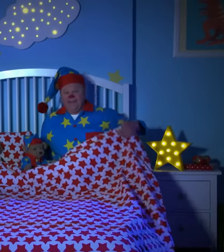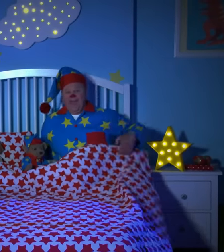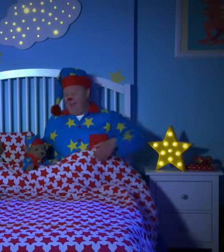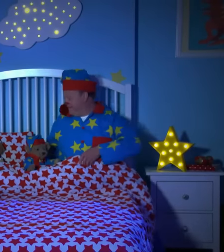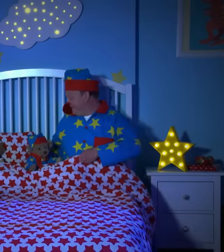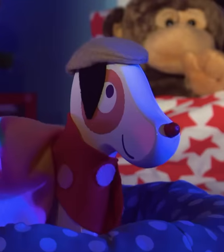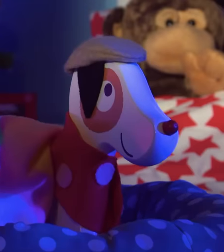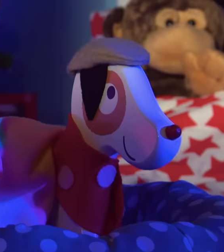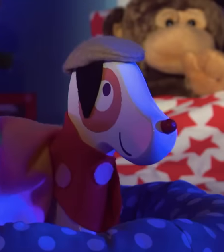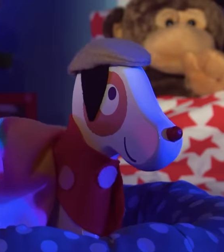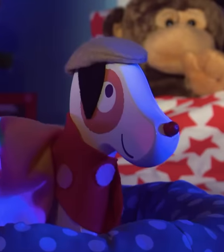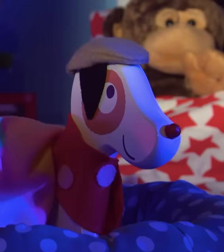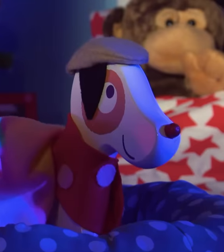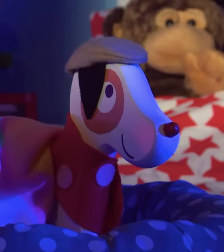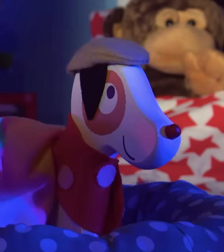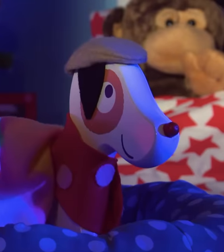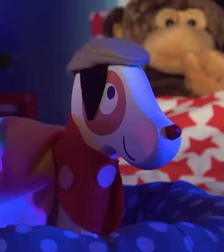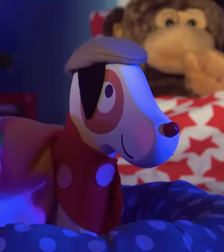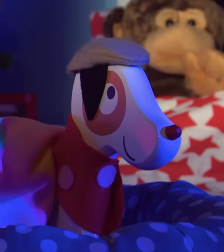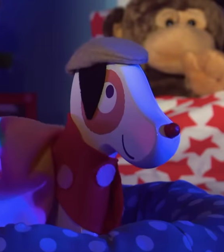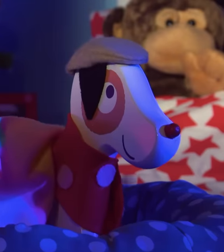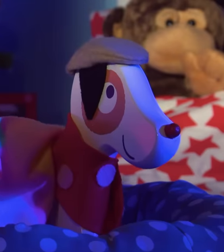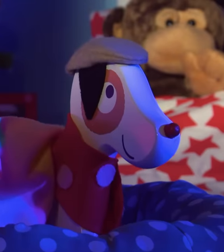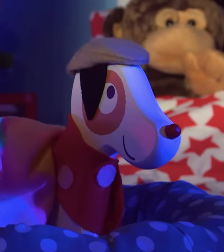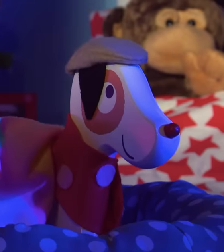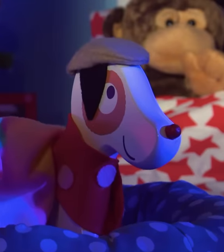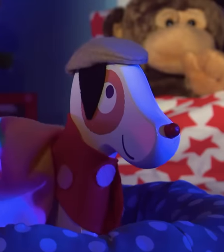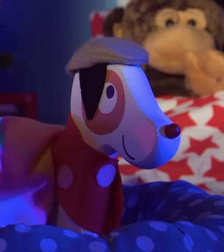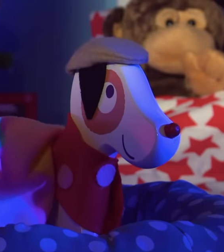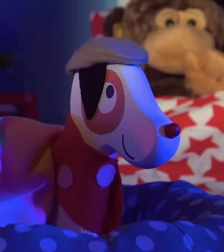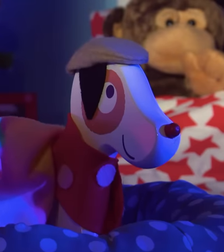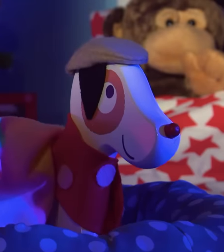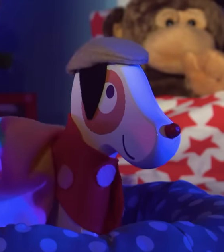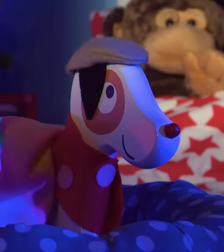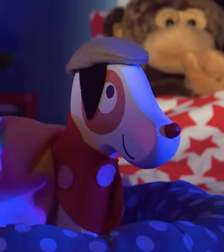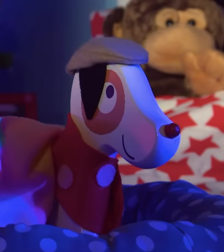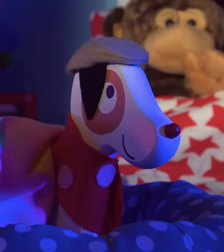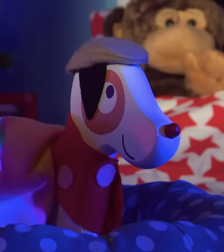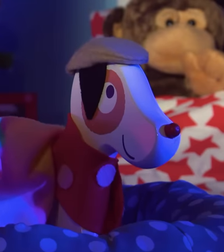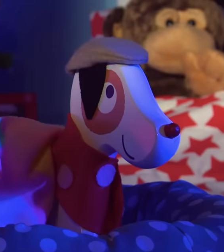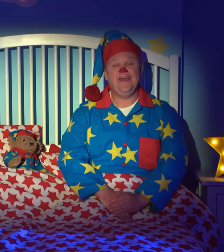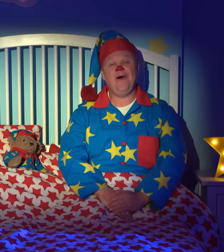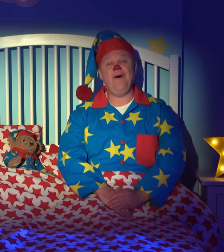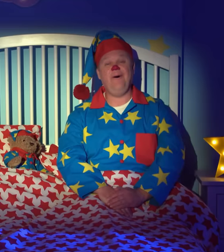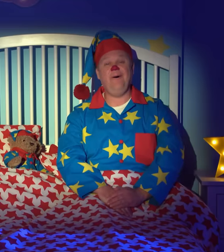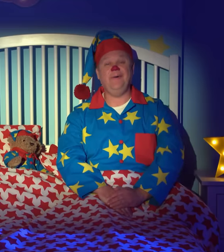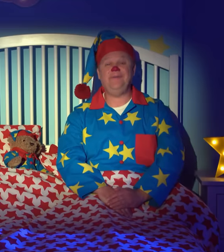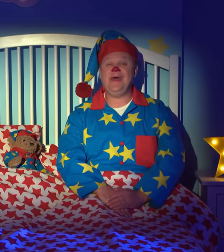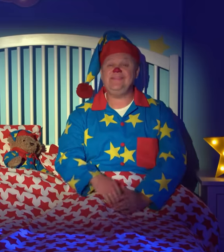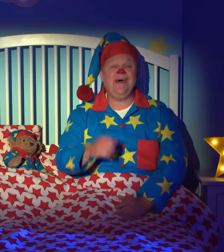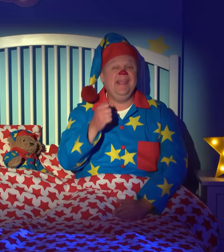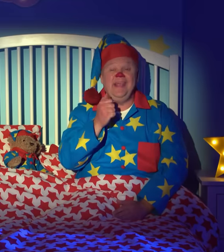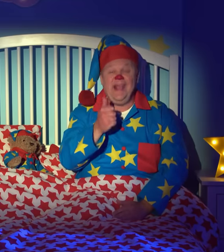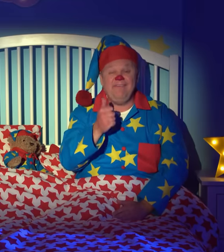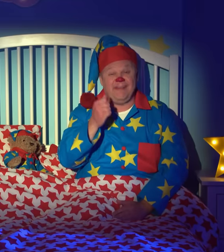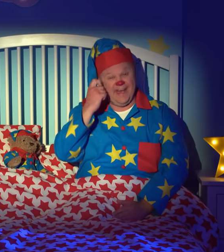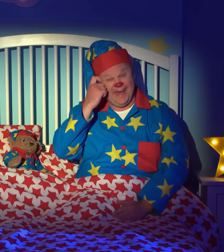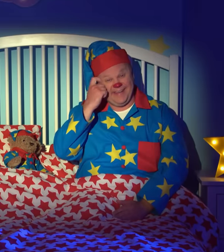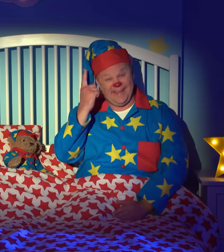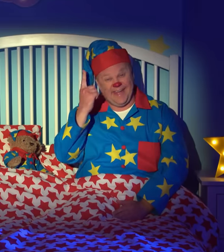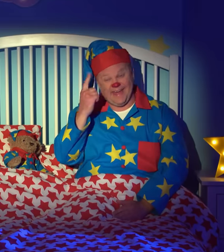yes i think you're right perhaps a song could help everyone get to sleep oh that's a lovely idea